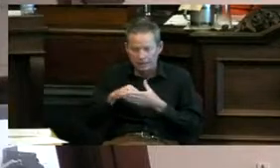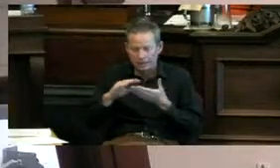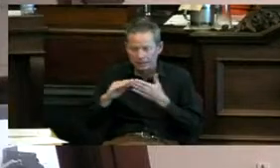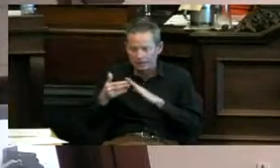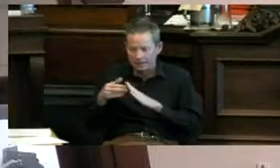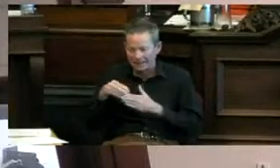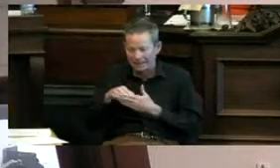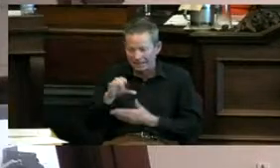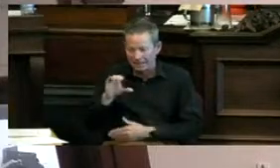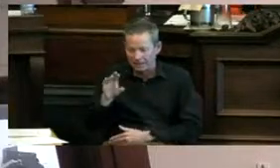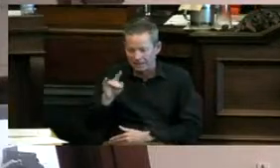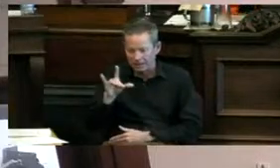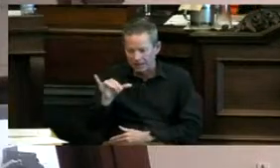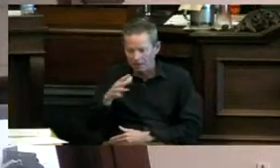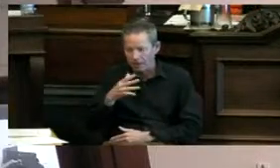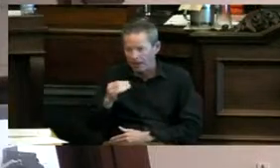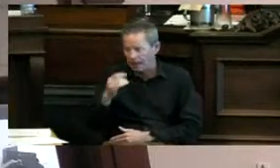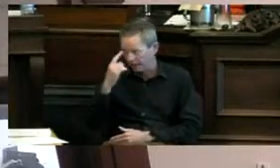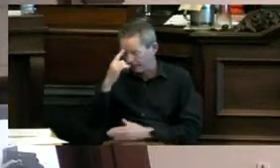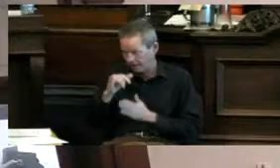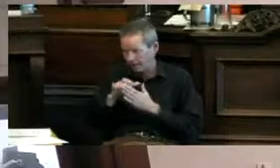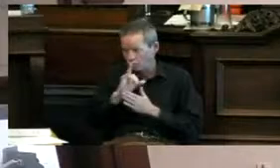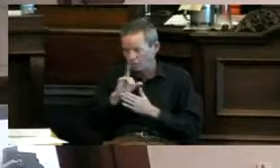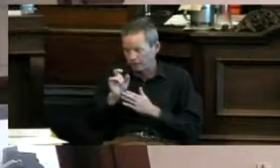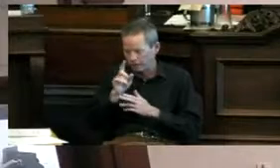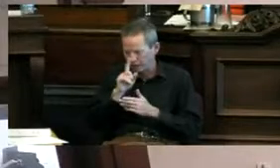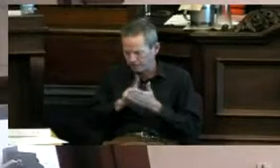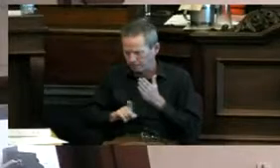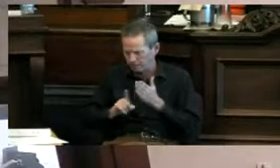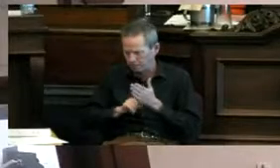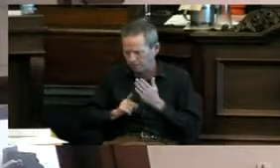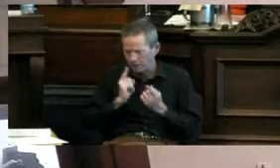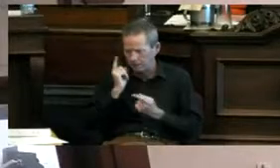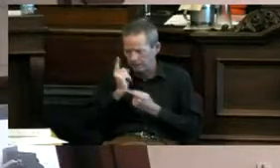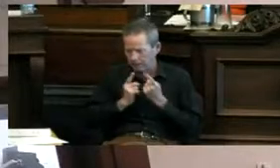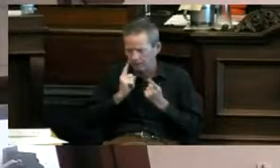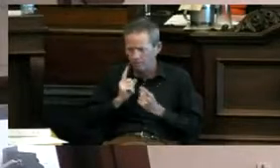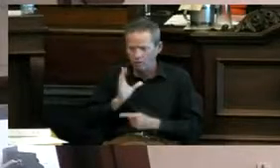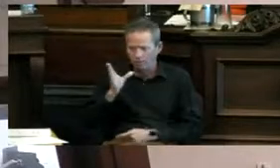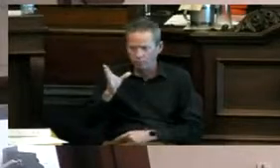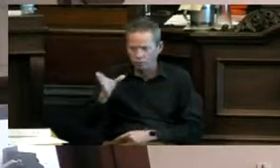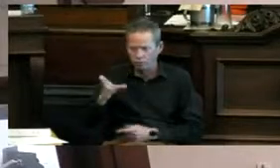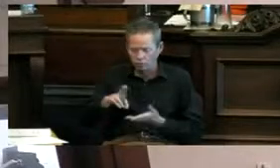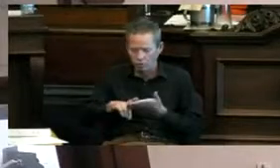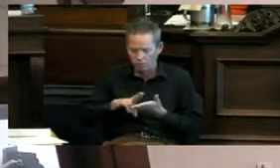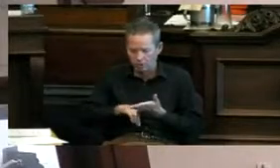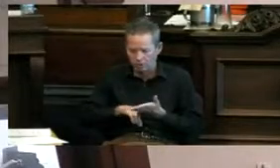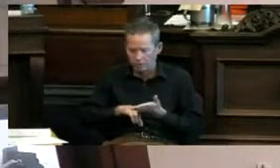majority of mental health services in the city, in the